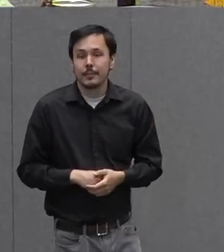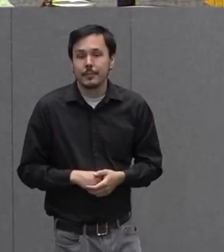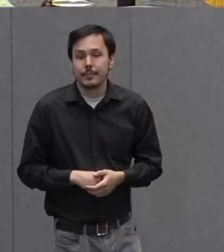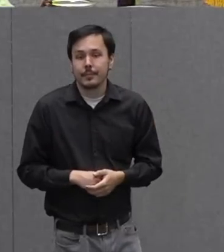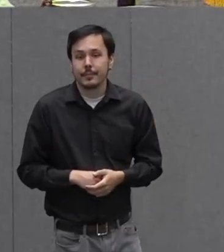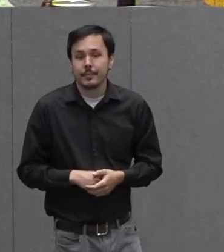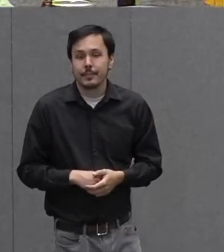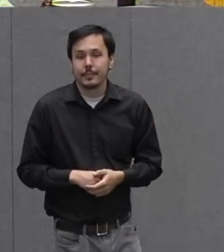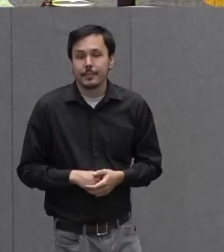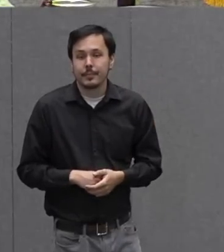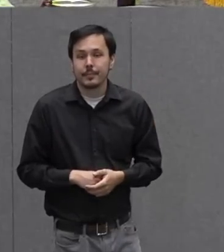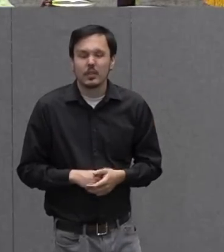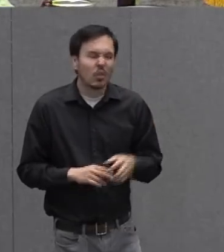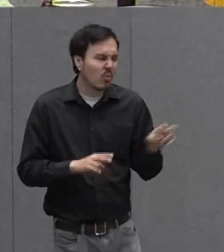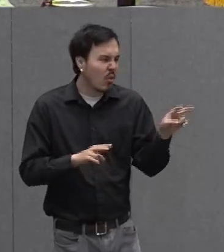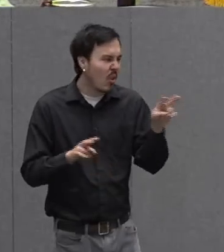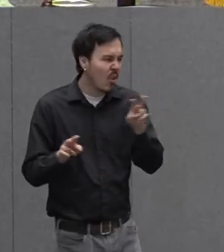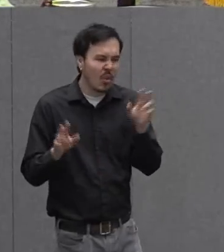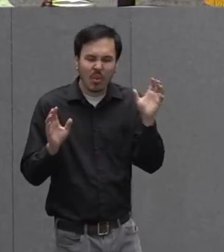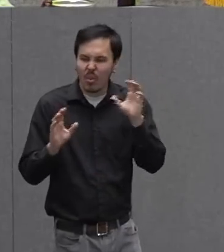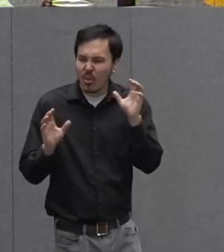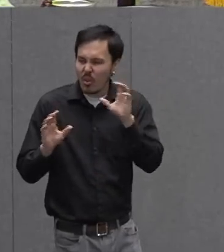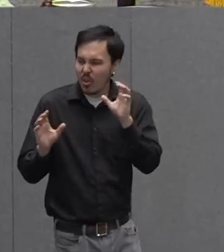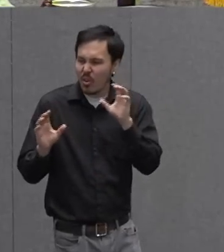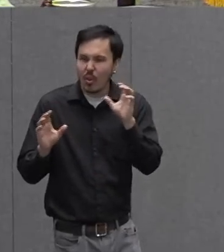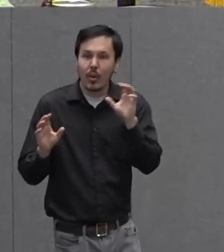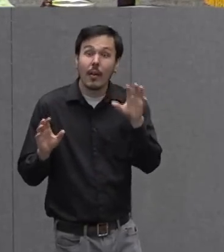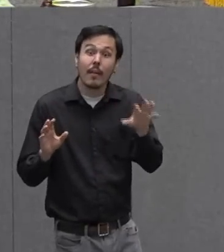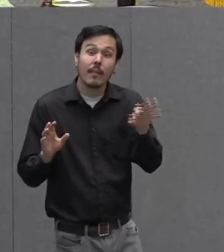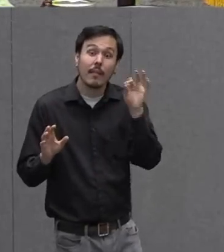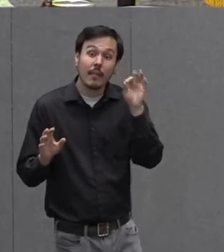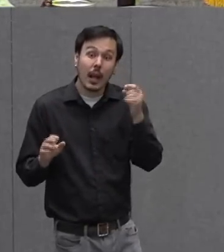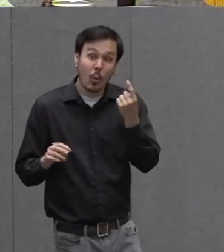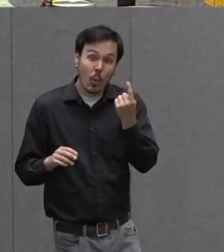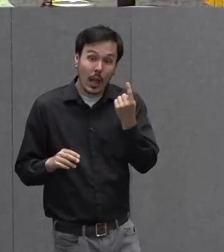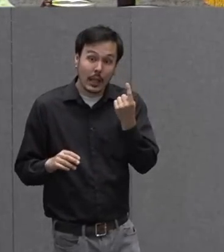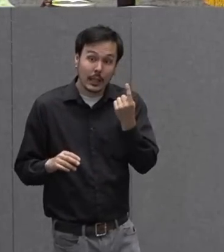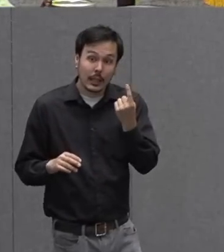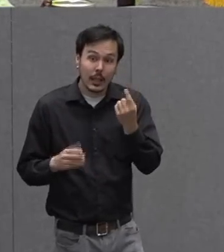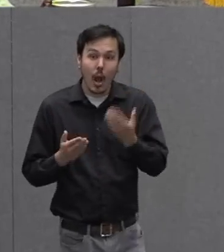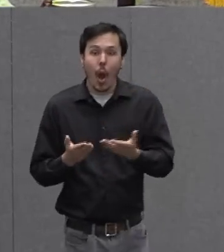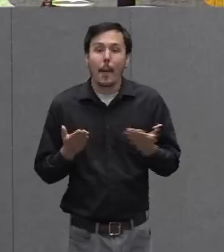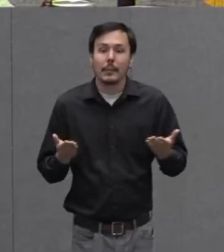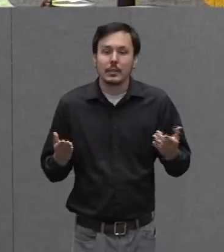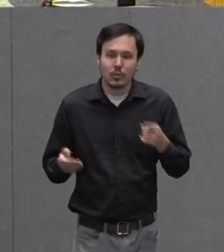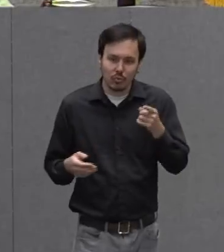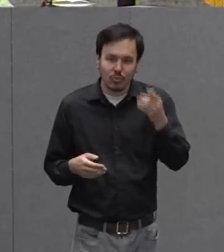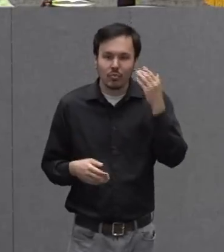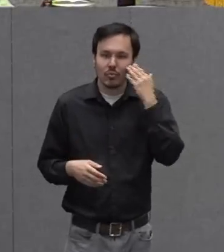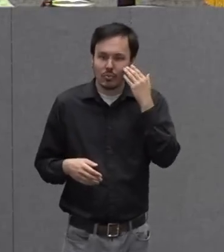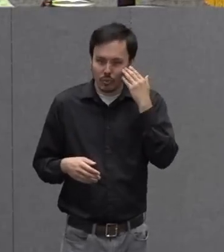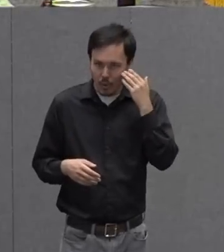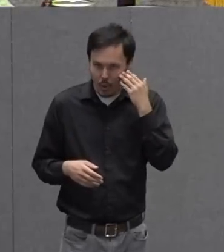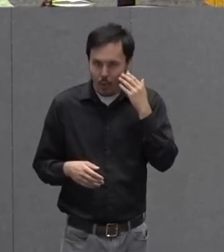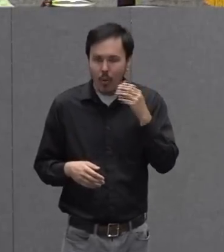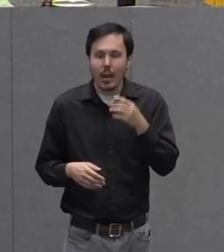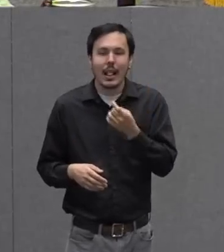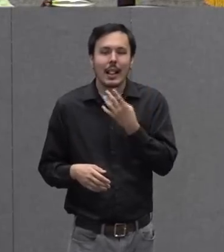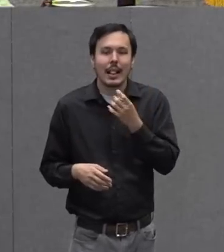So look around you and find one thing that you can see light passing through.